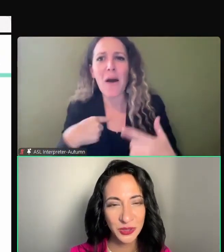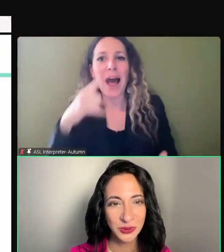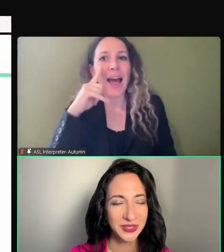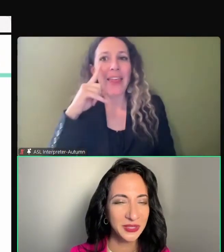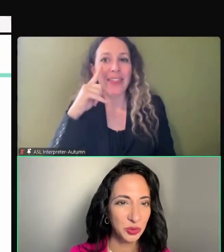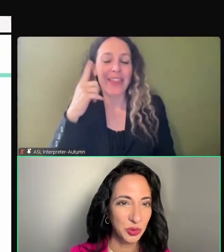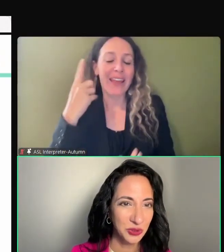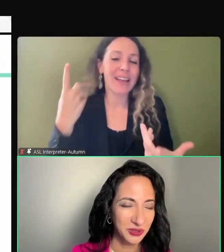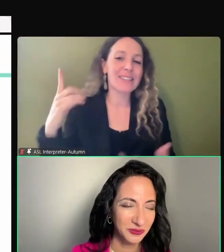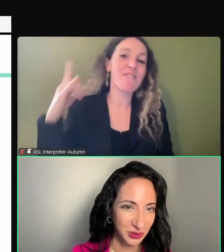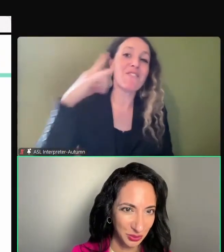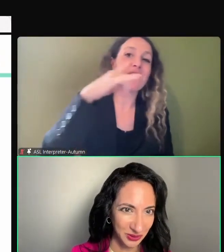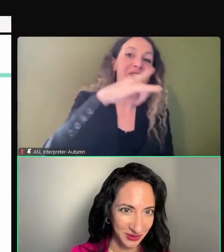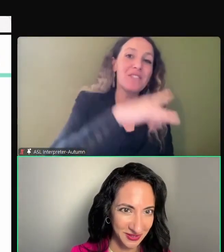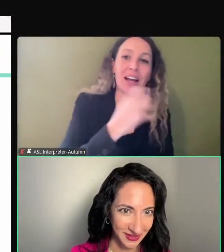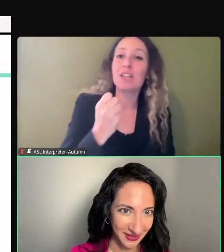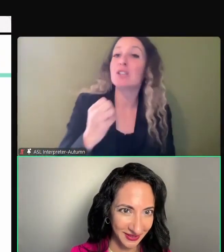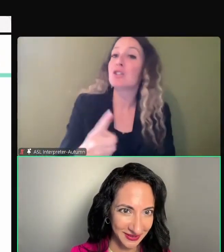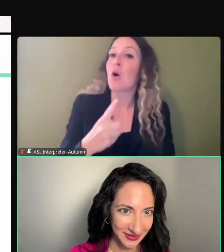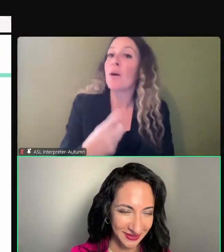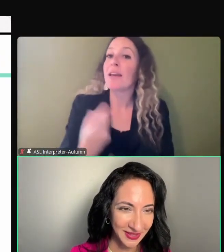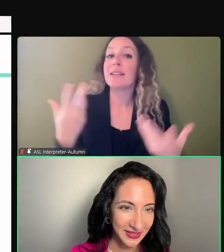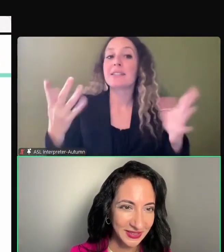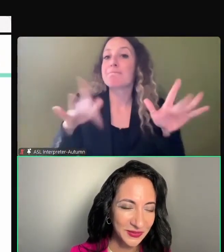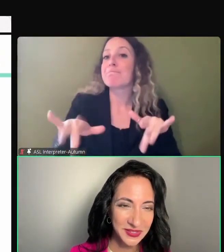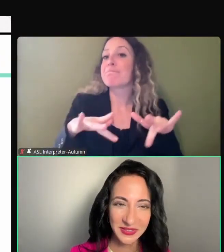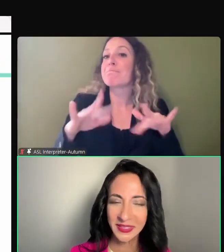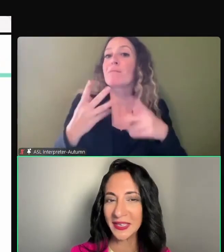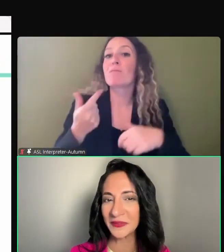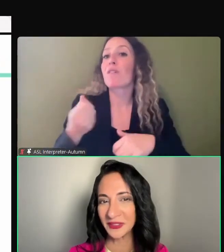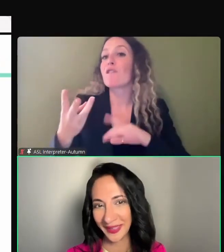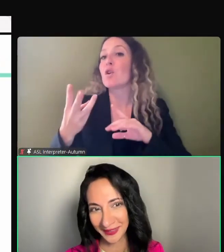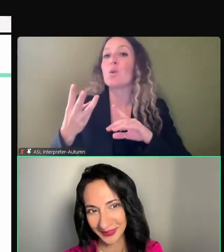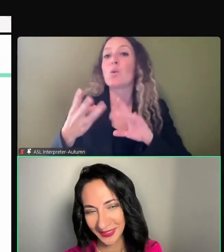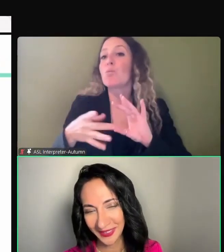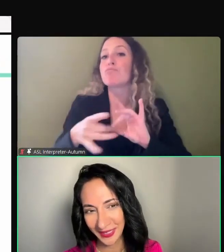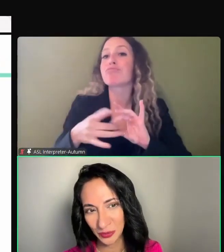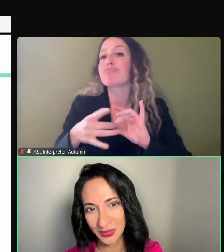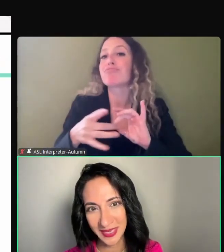So he has recorded a few words to give us the lay of the land and what's